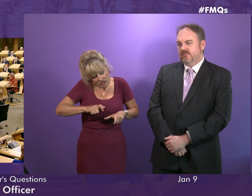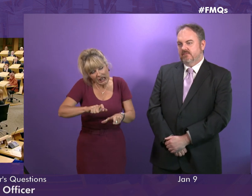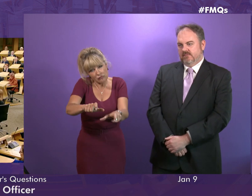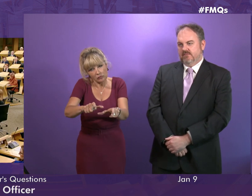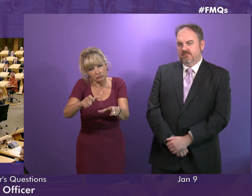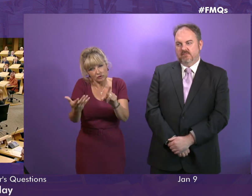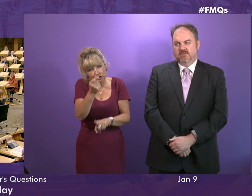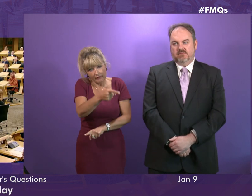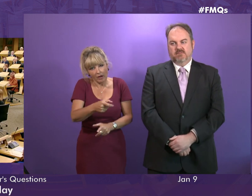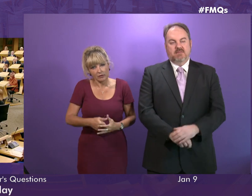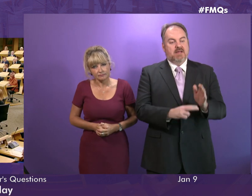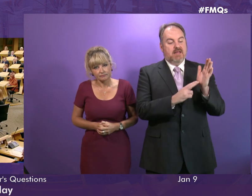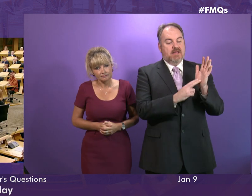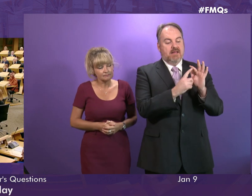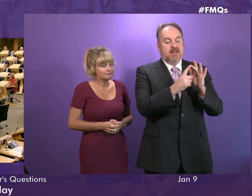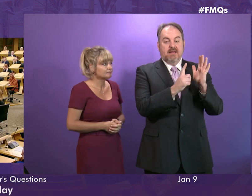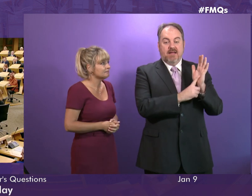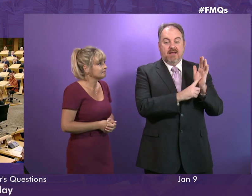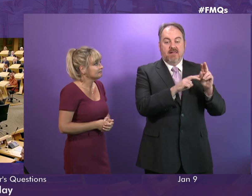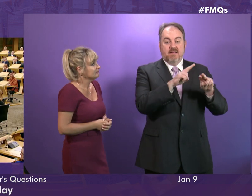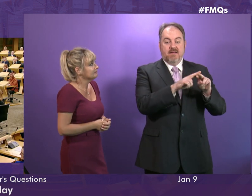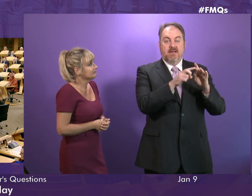Neil Findlay (Lothian) (Lab): In October, I raised with the First Minister